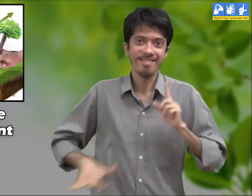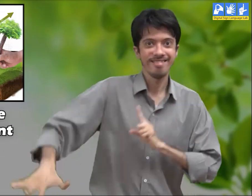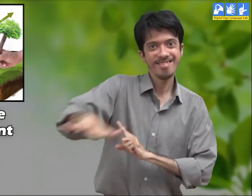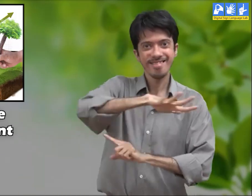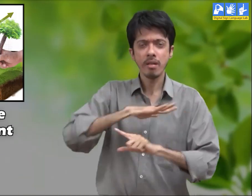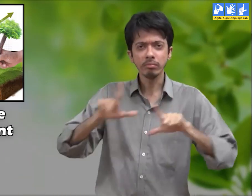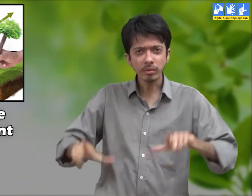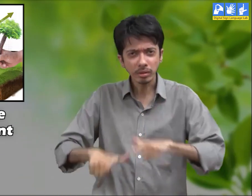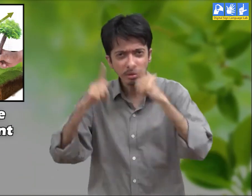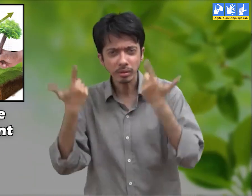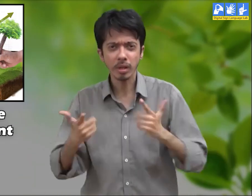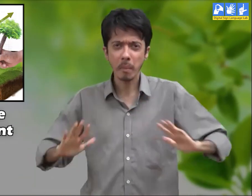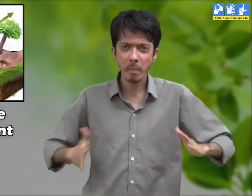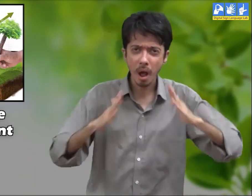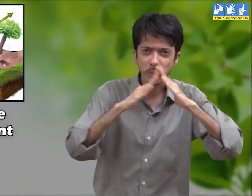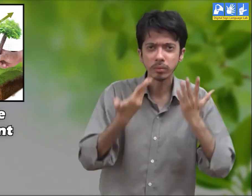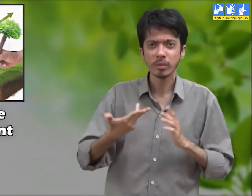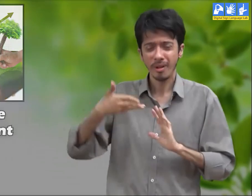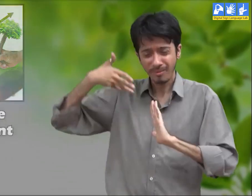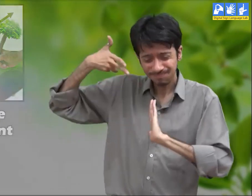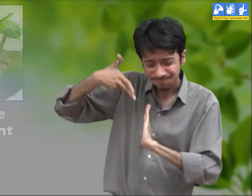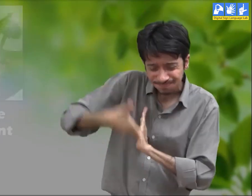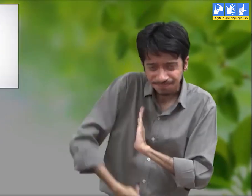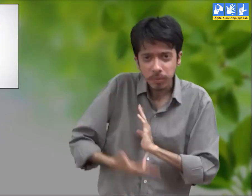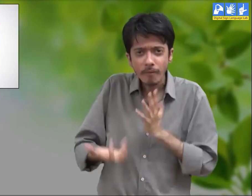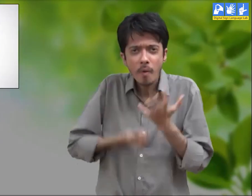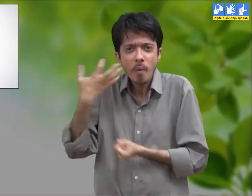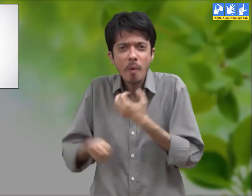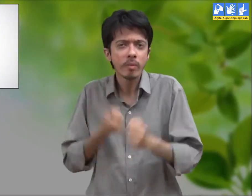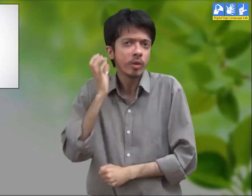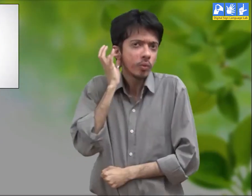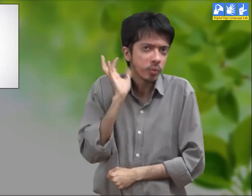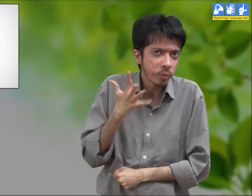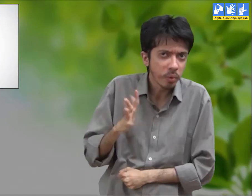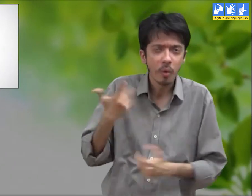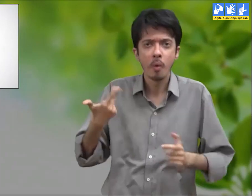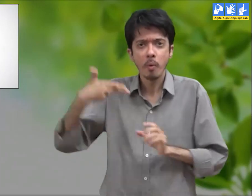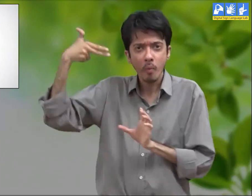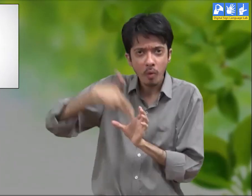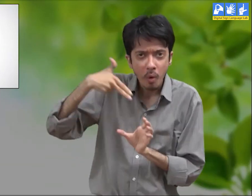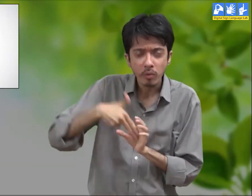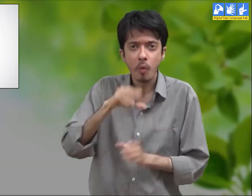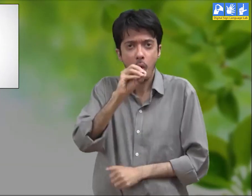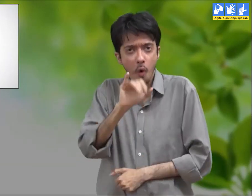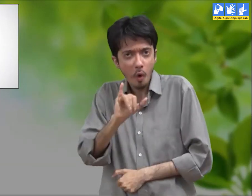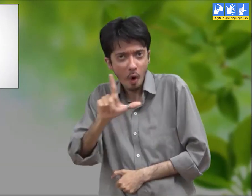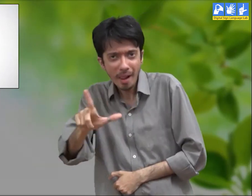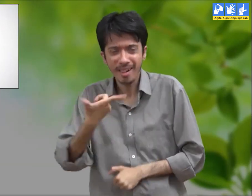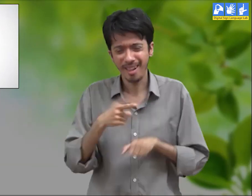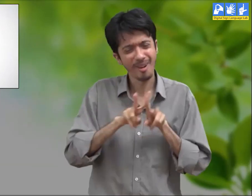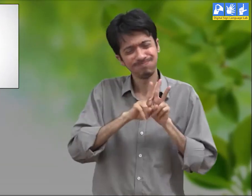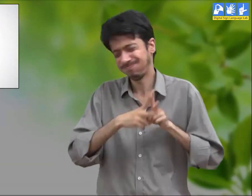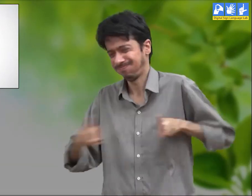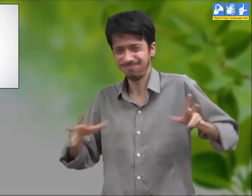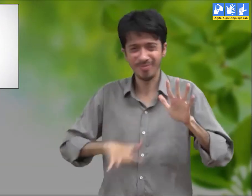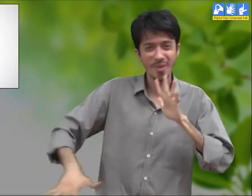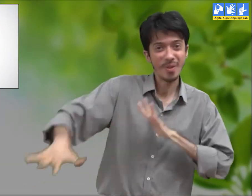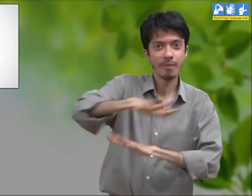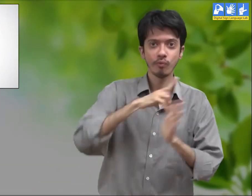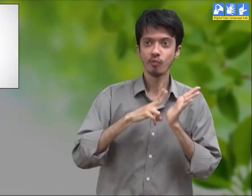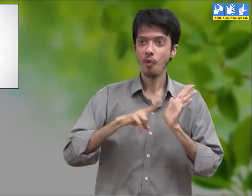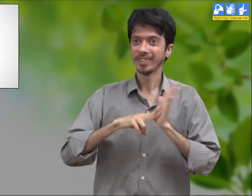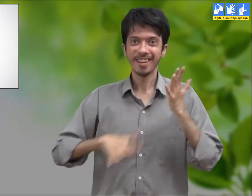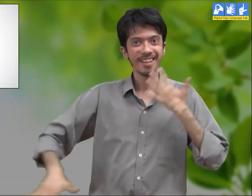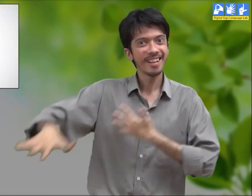There are many natural resources found on earth like plants and trees, mountains, minerals, fuels etc.